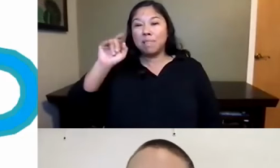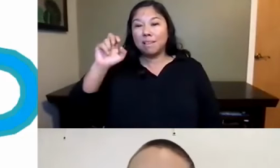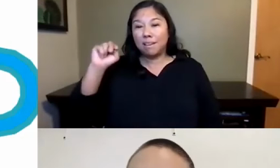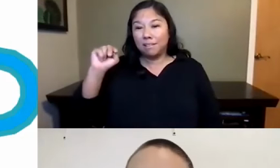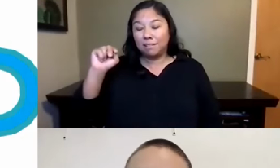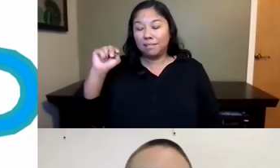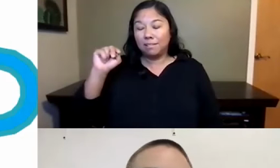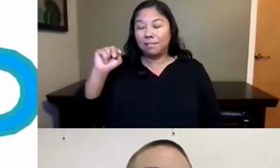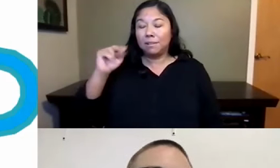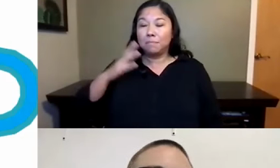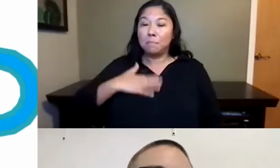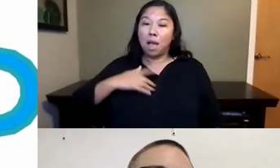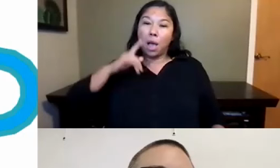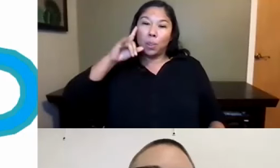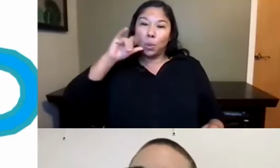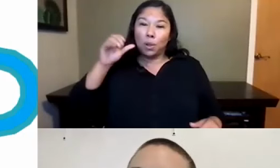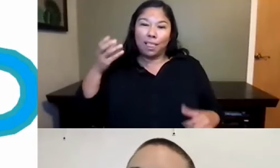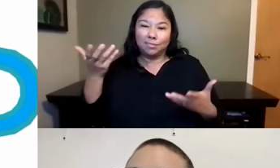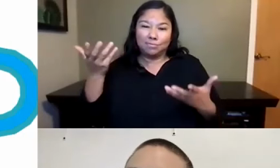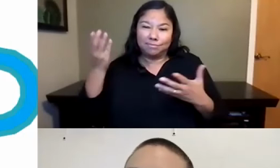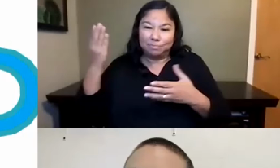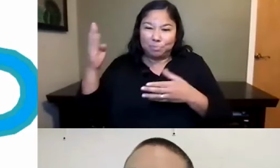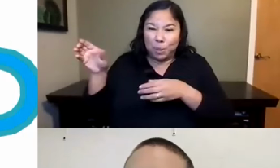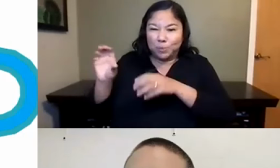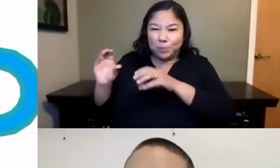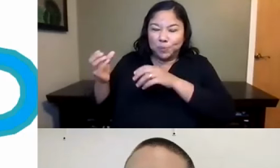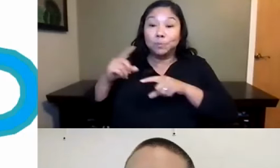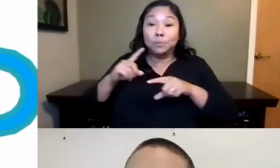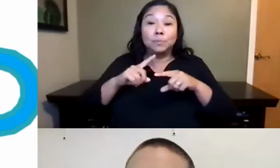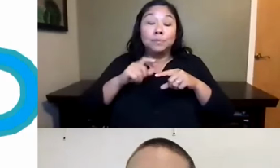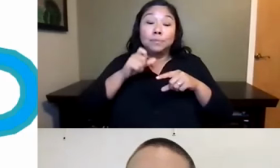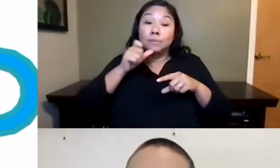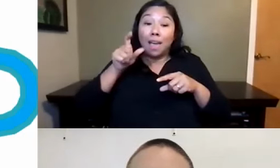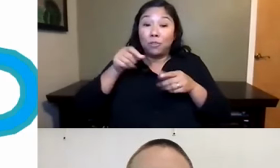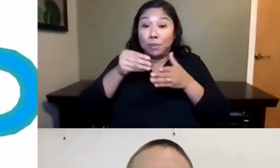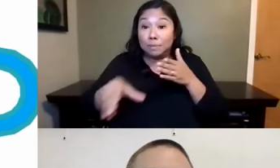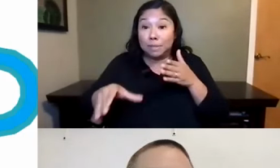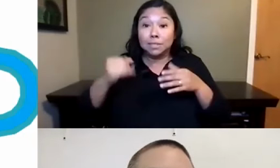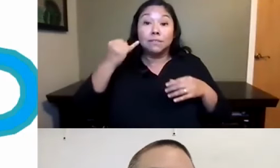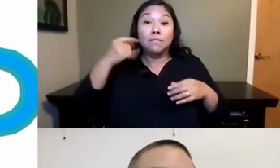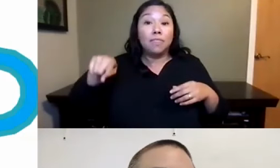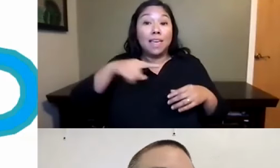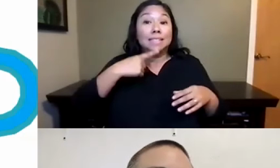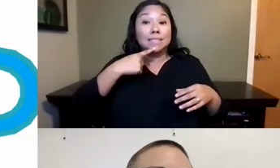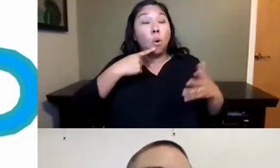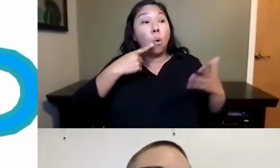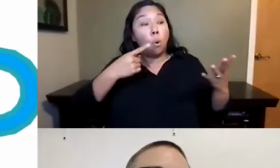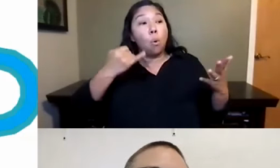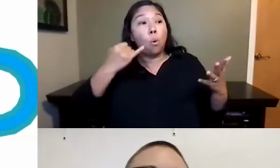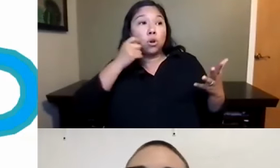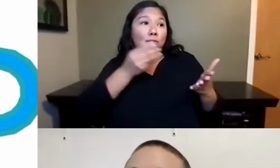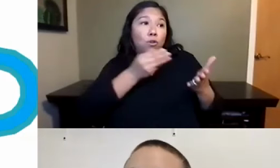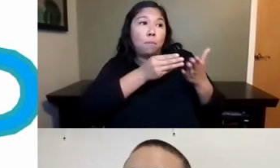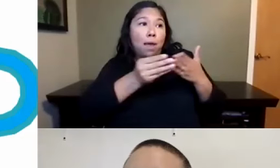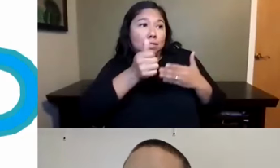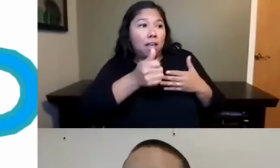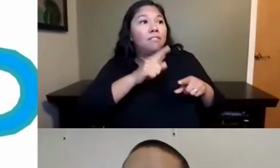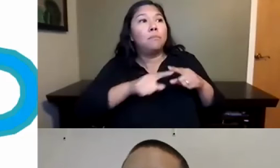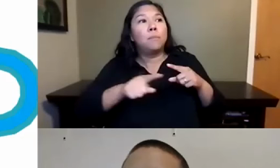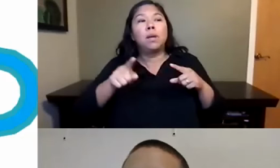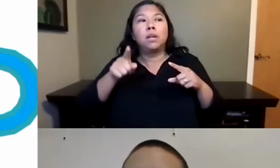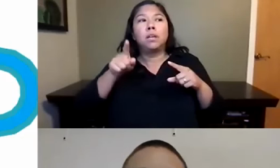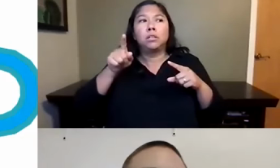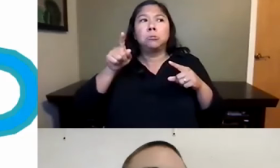expensive. They say if you want to get yourself one, and if you're able, the way to read it is: